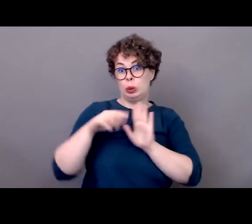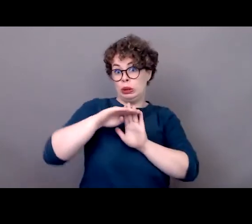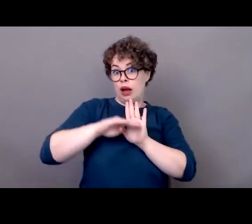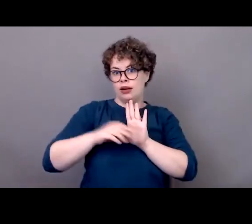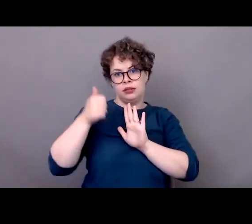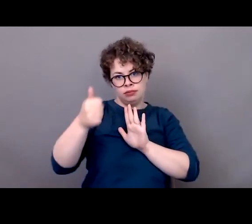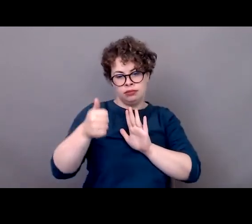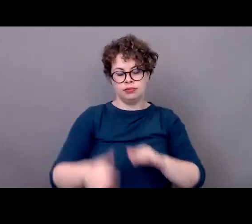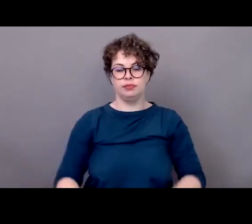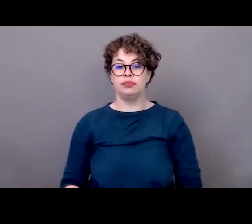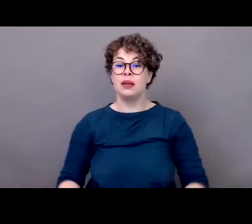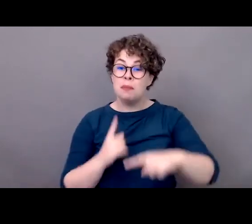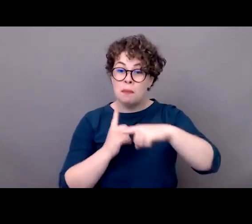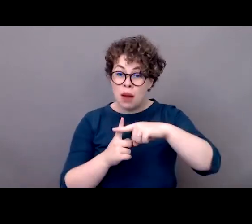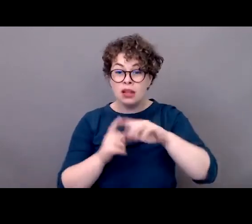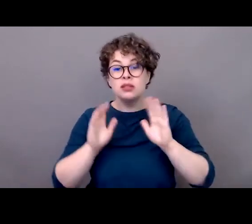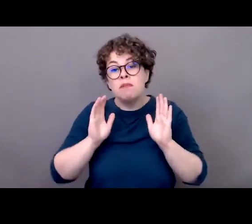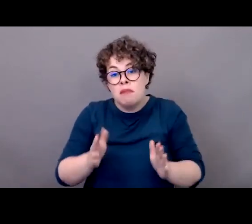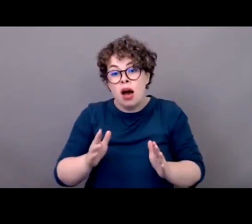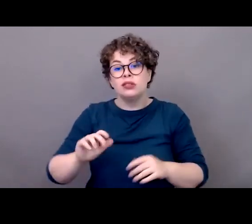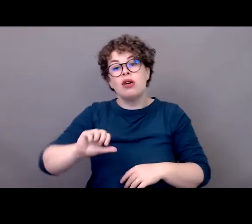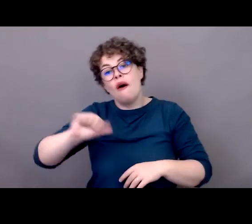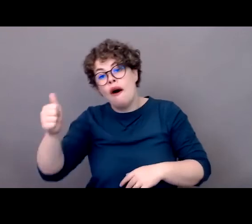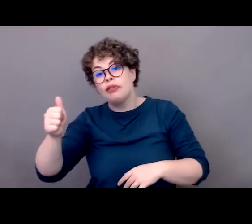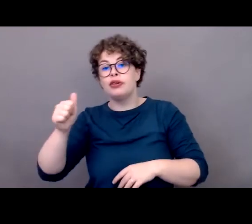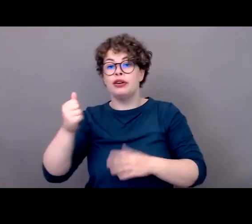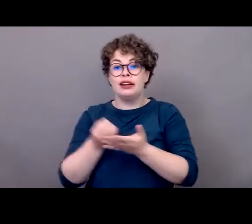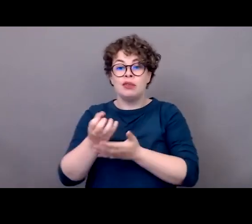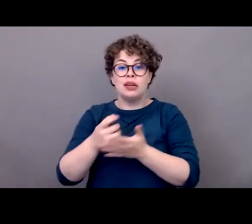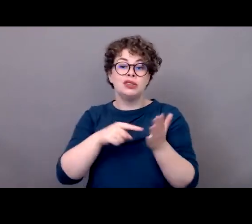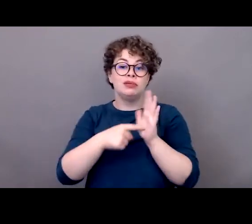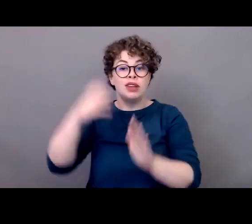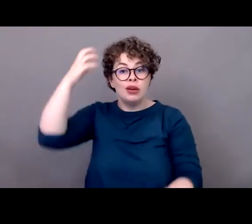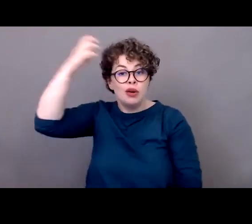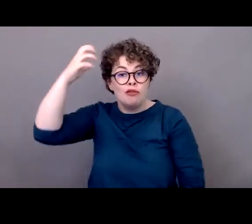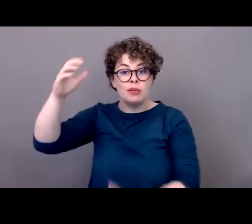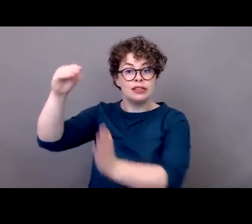well, be it government statistics, refugee registrations or service. However,